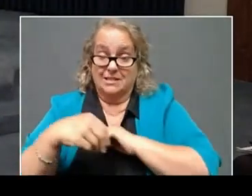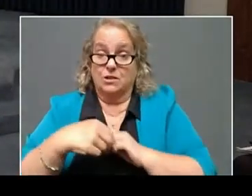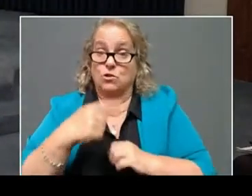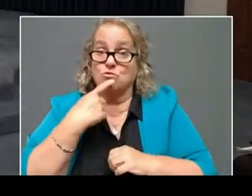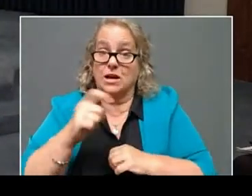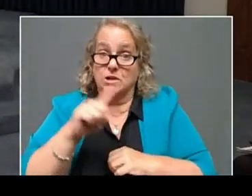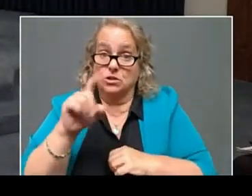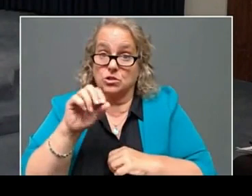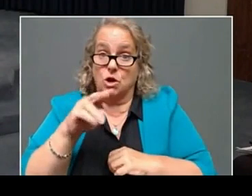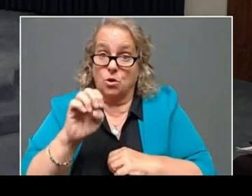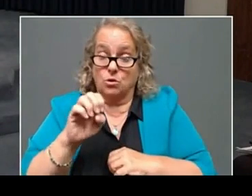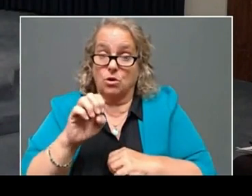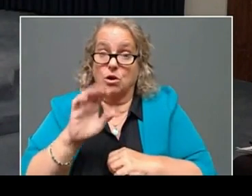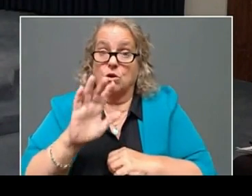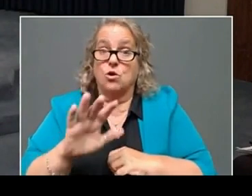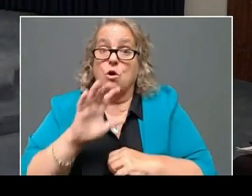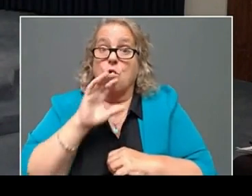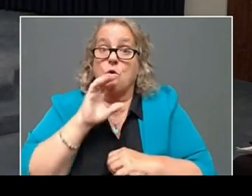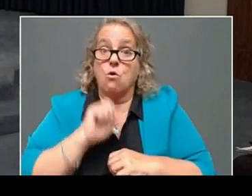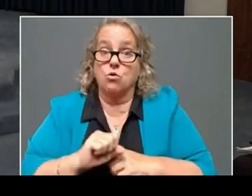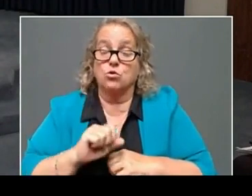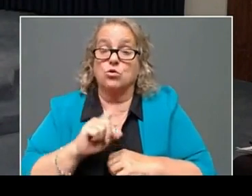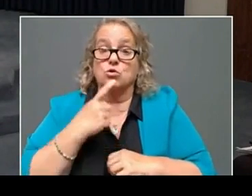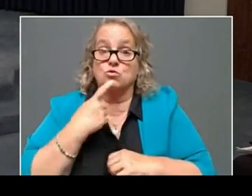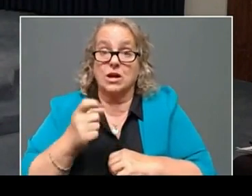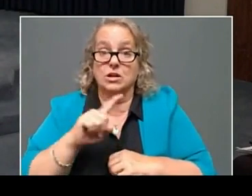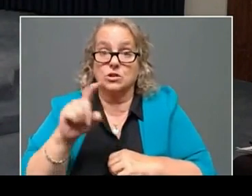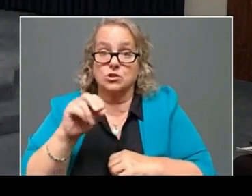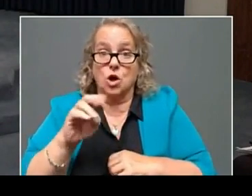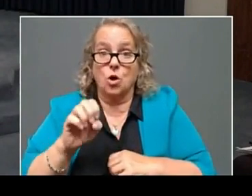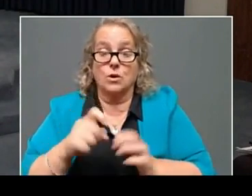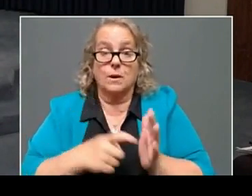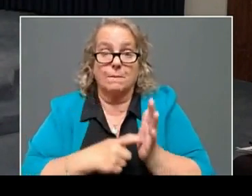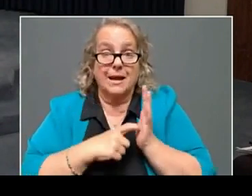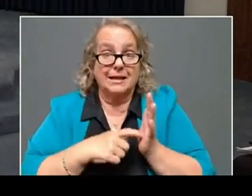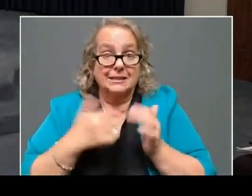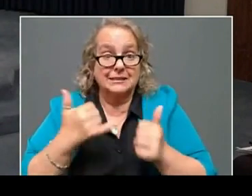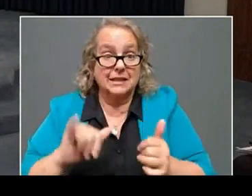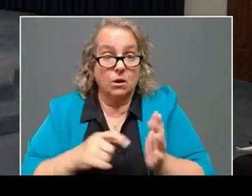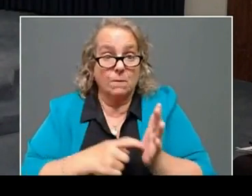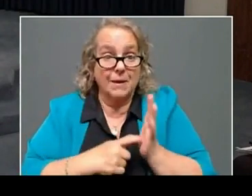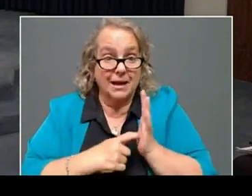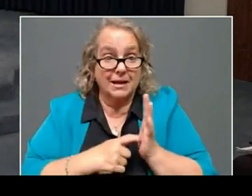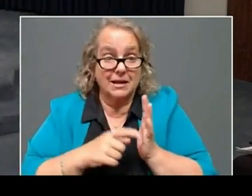your old red zone mandates still mandates? And what will it take for the